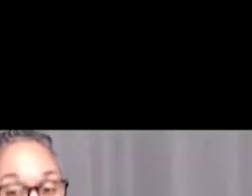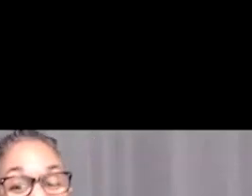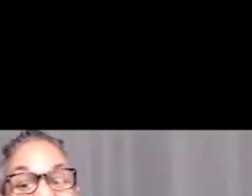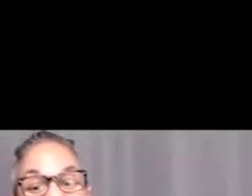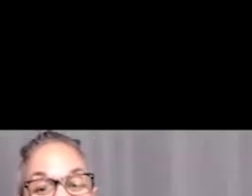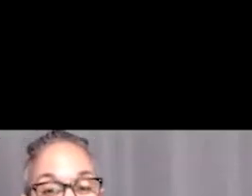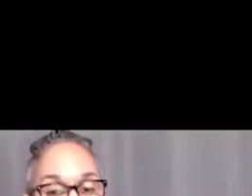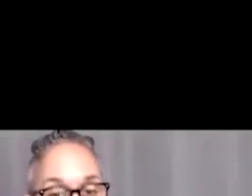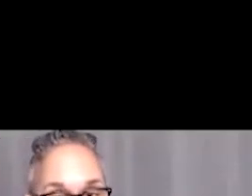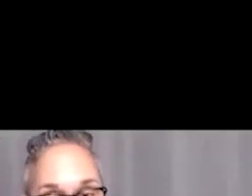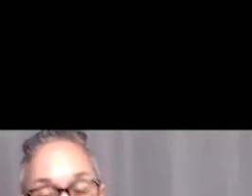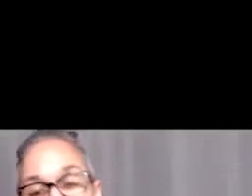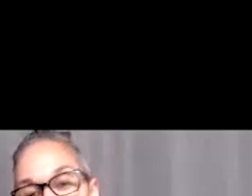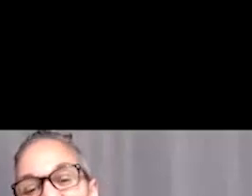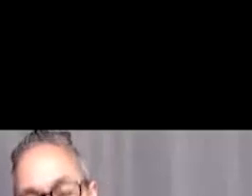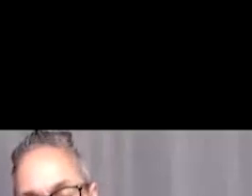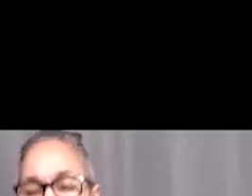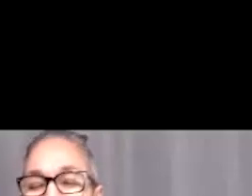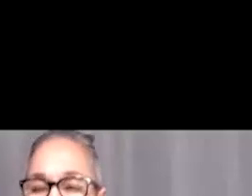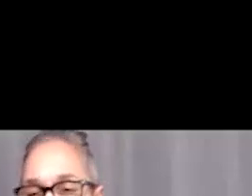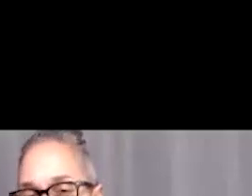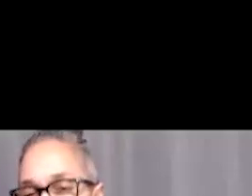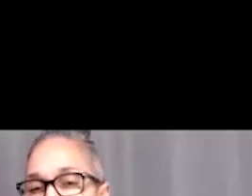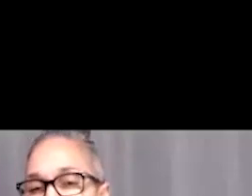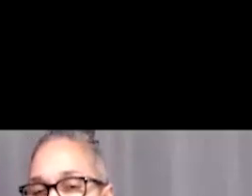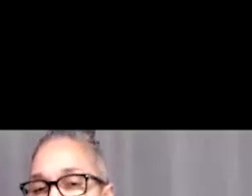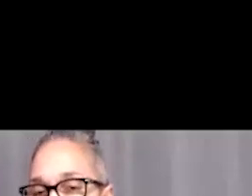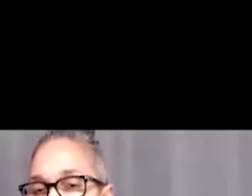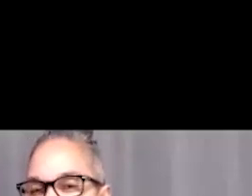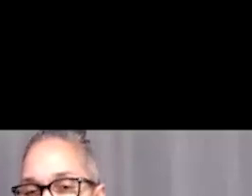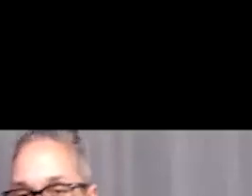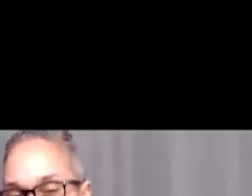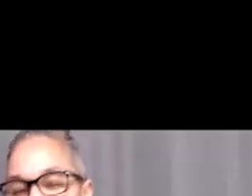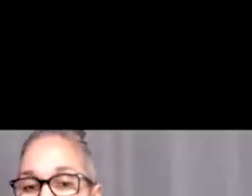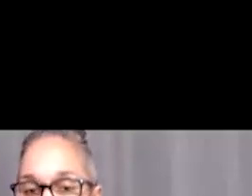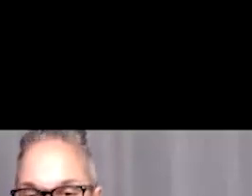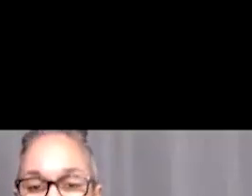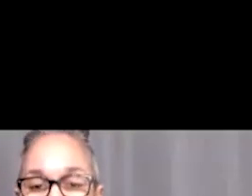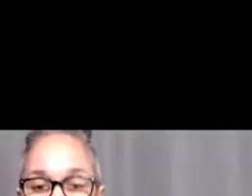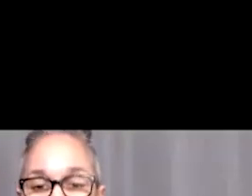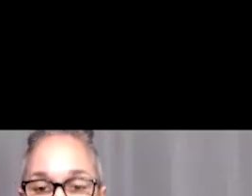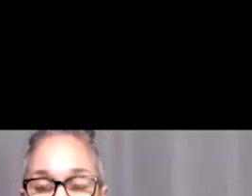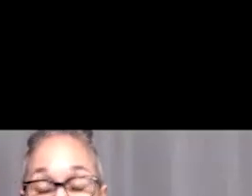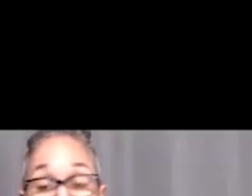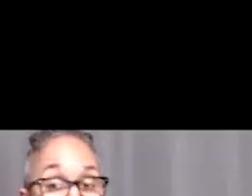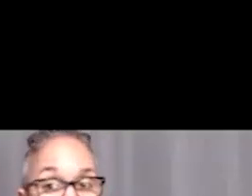of another number of, courses, you know, anonymous, anonymously chosen, randomly chosen.